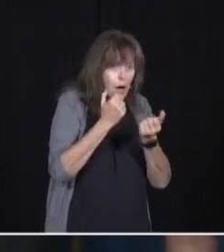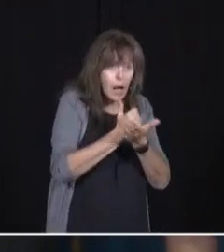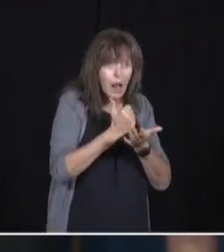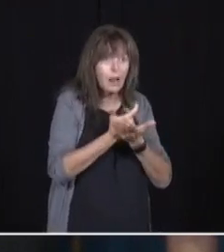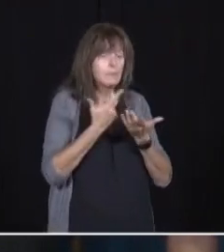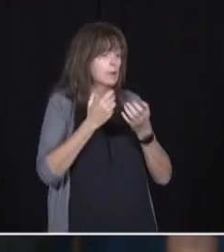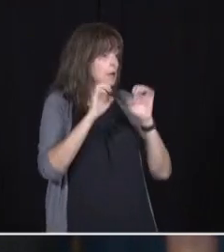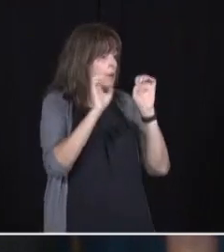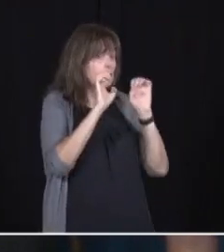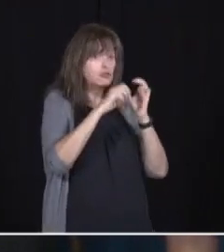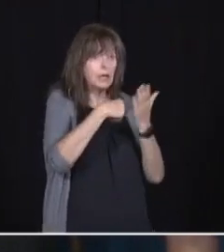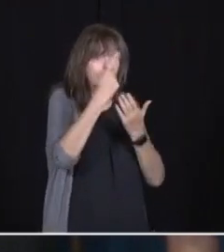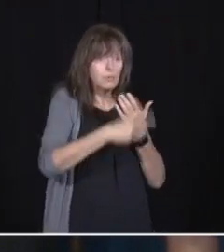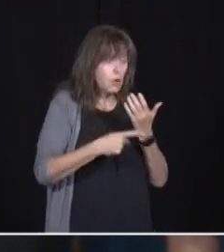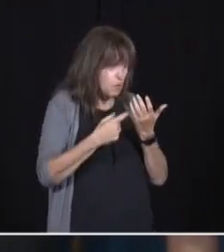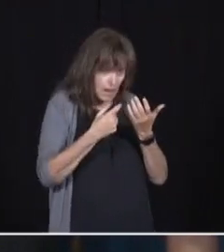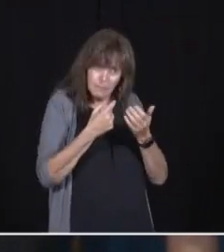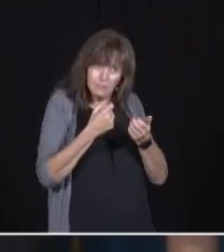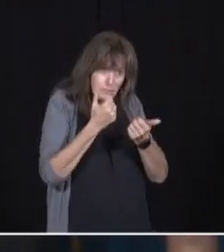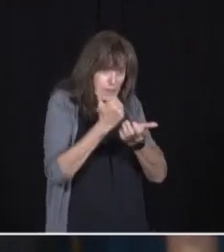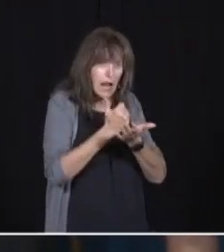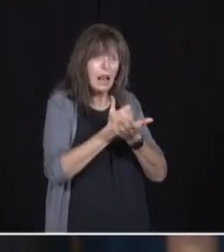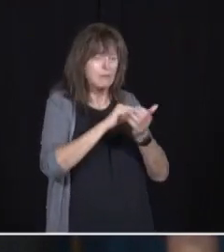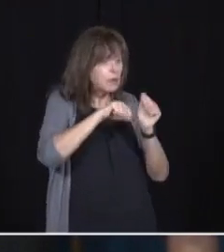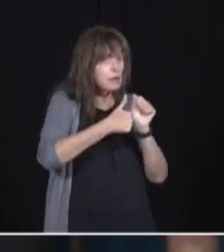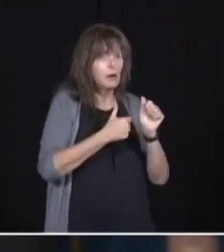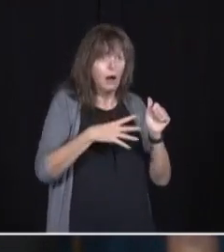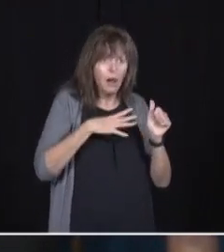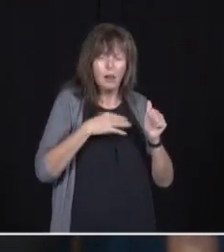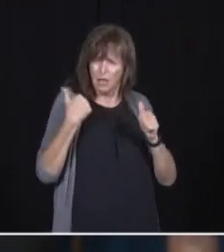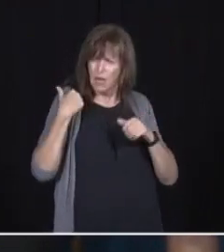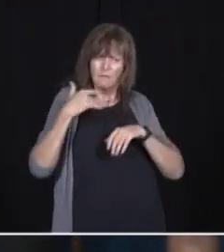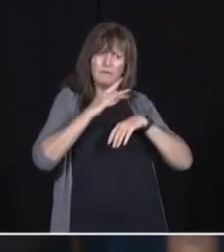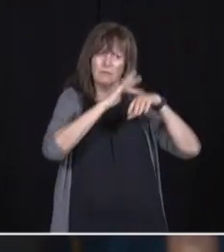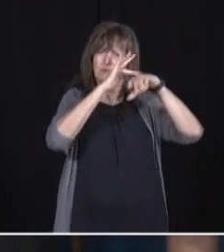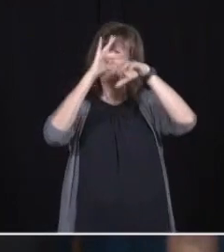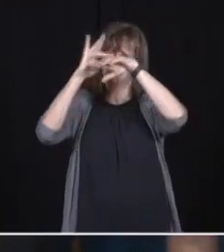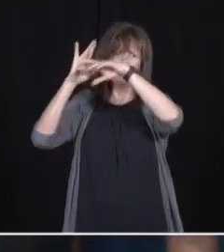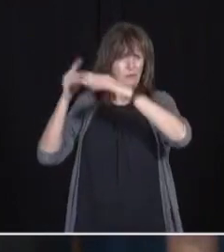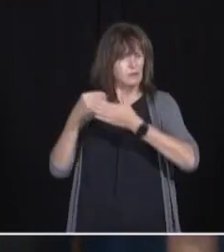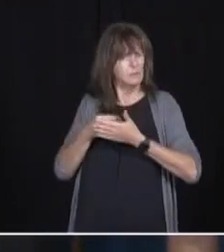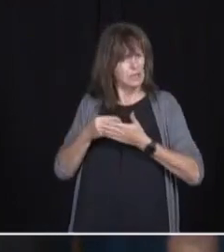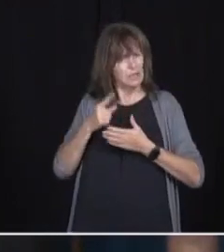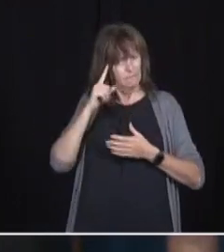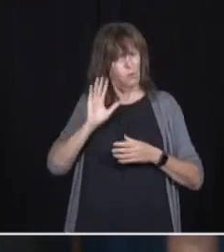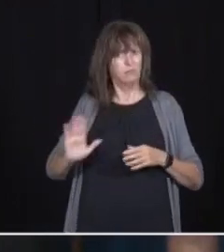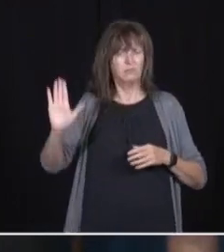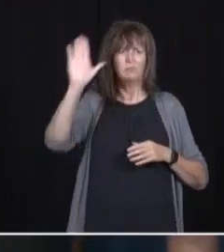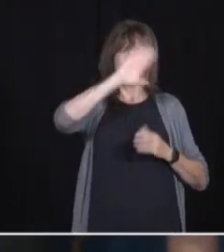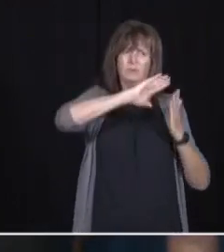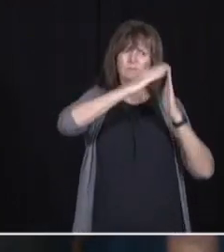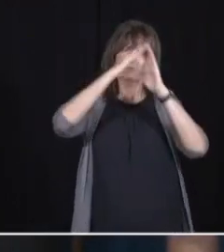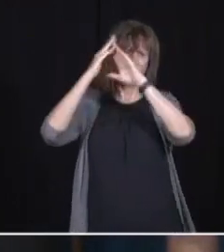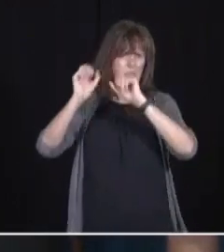So to say that there is nothing available is incorrect. There were dollars given to municipalities that